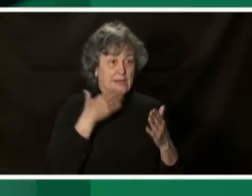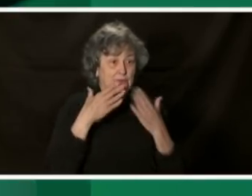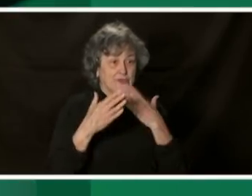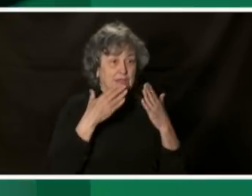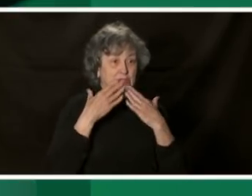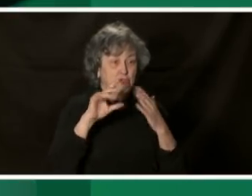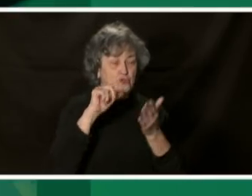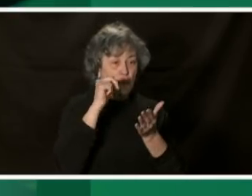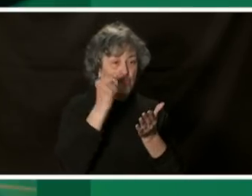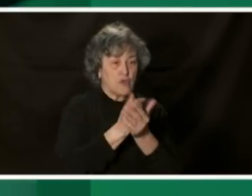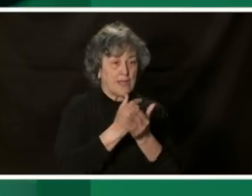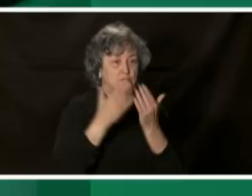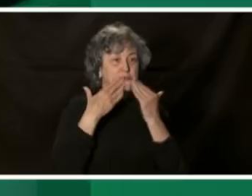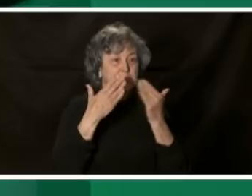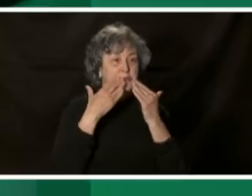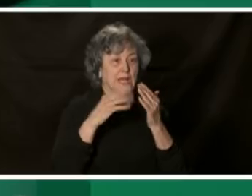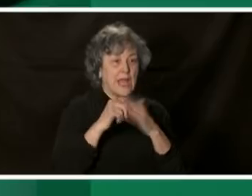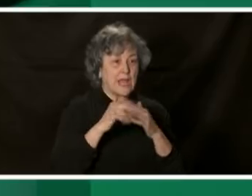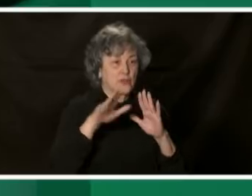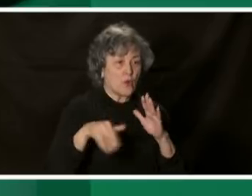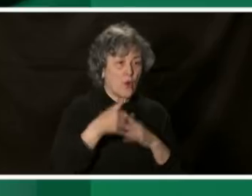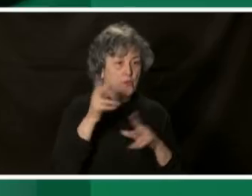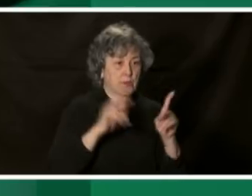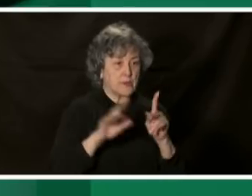AND THANK YOU TO MY PROFESSORS WHO HELPED ME ALONG THE WAY.